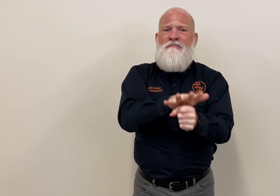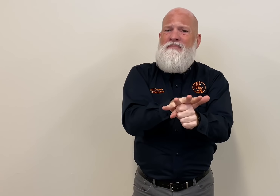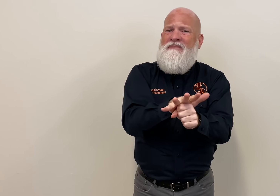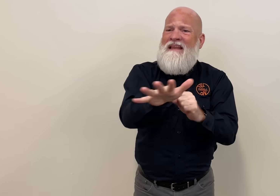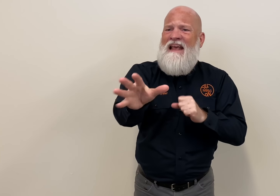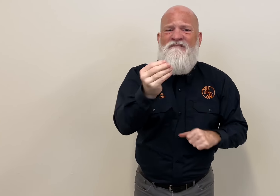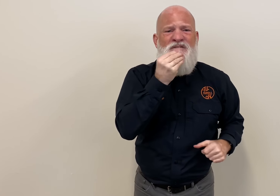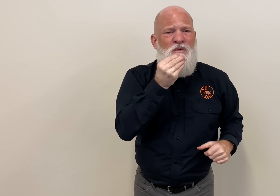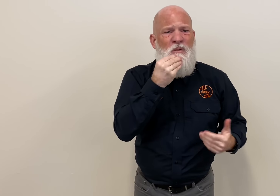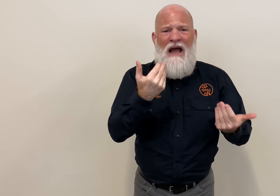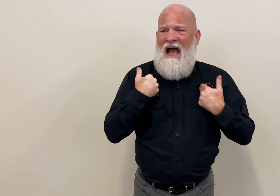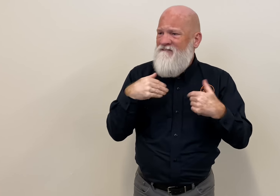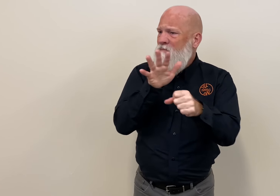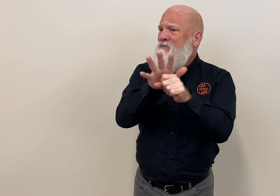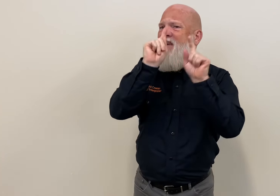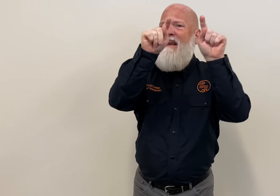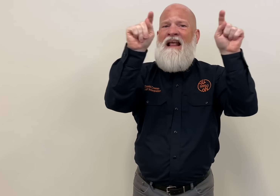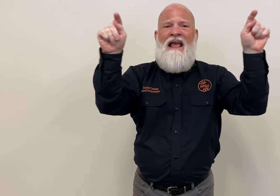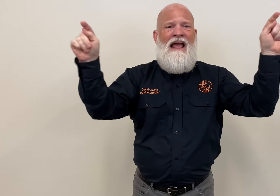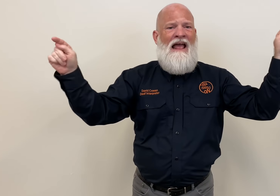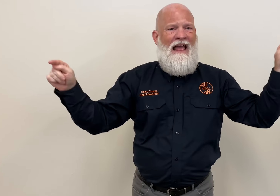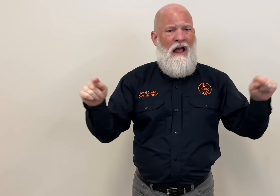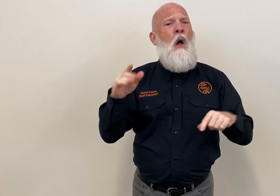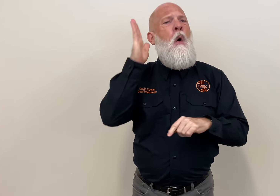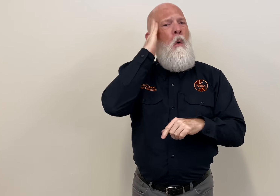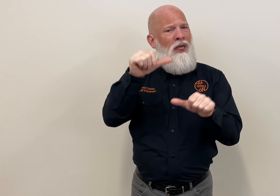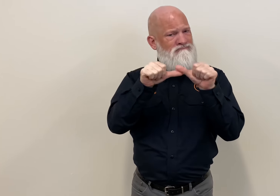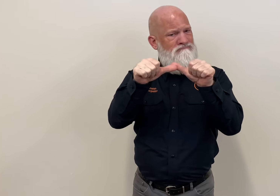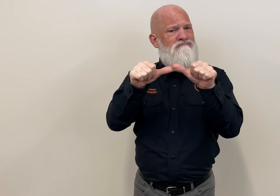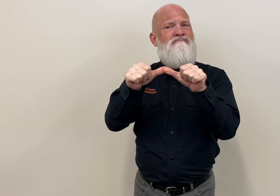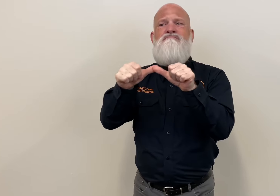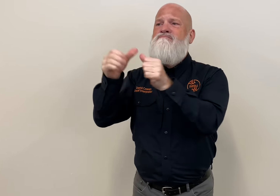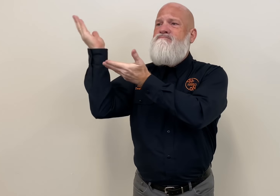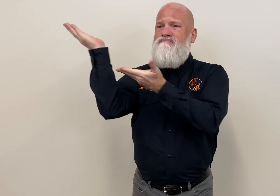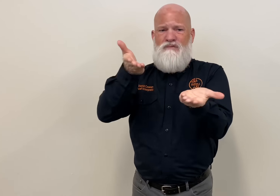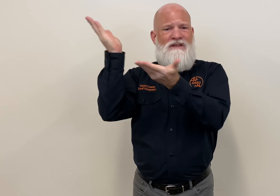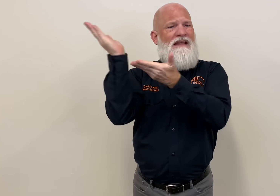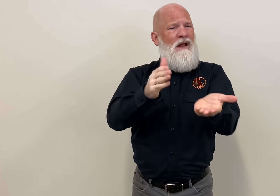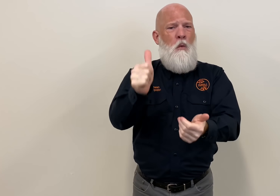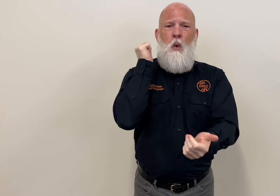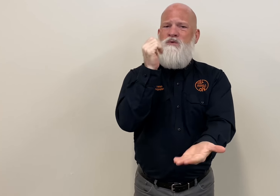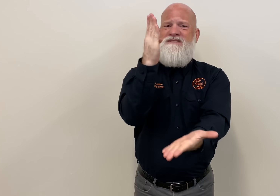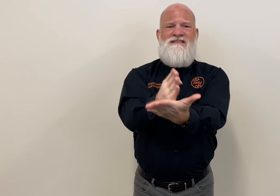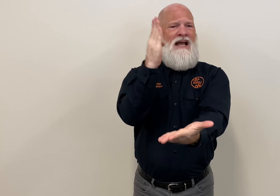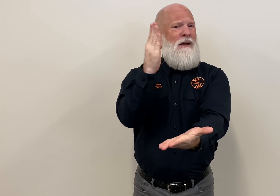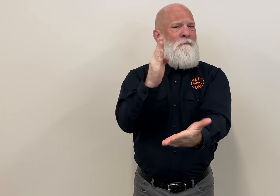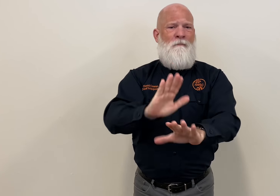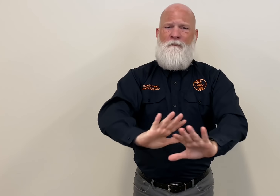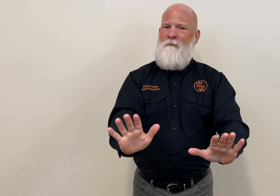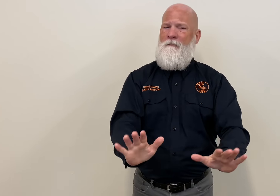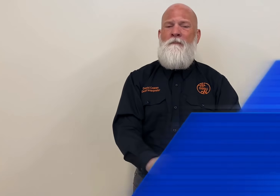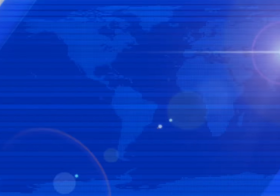Just buy enough food for 1 week and you'll be safe.